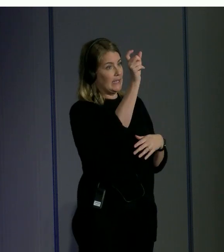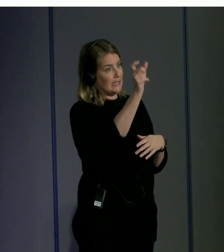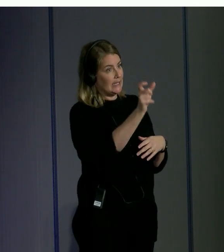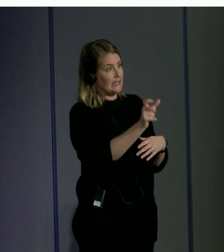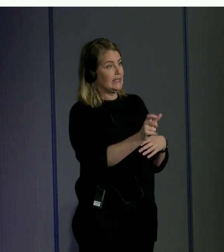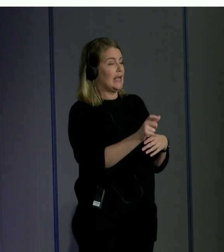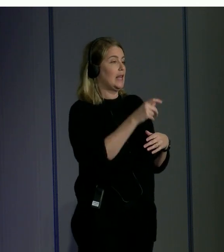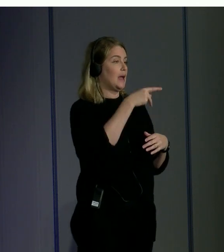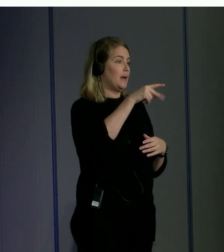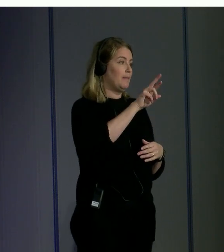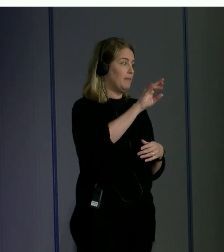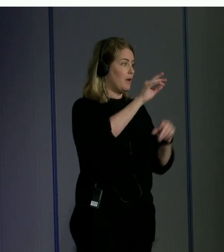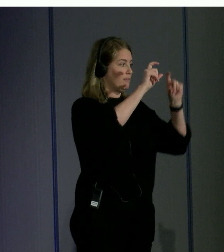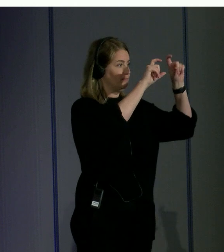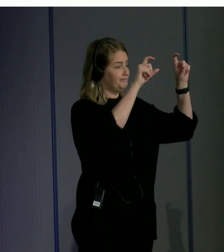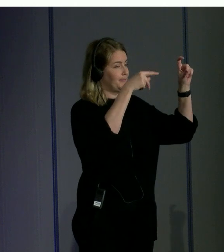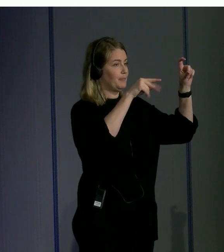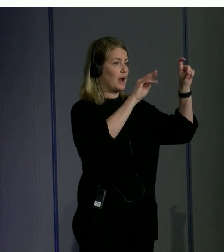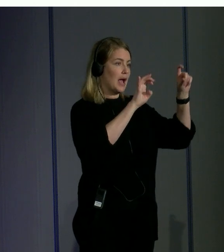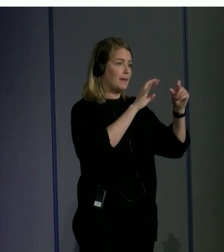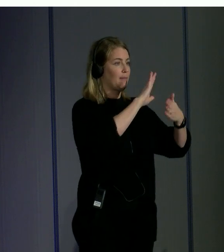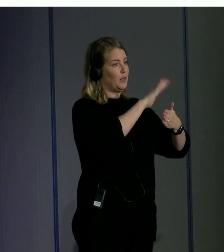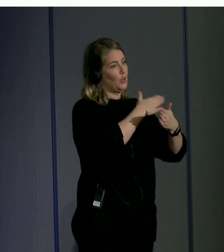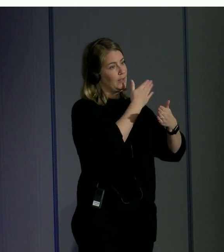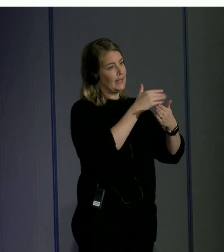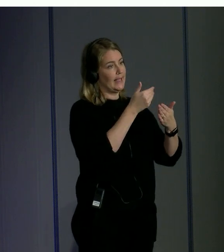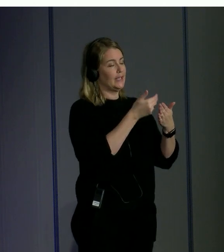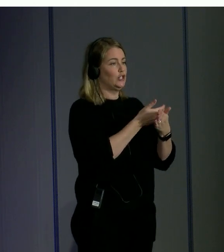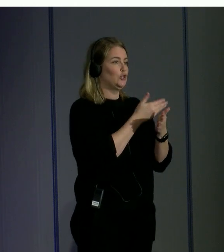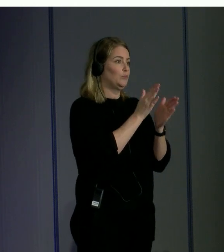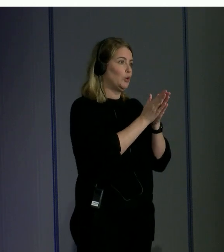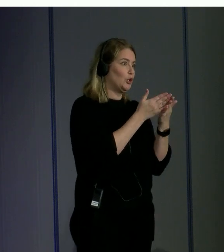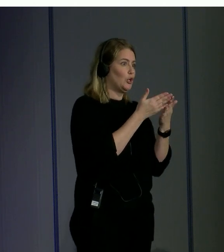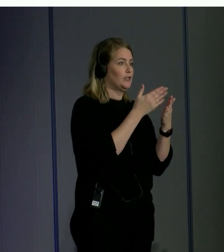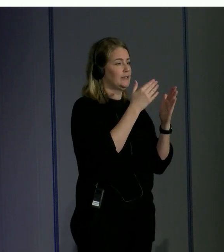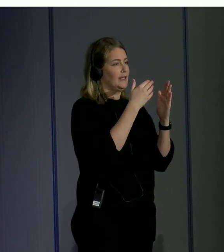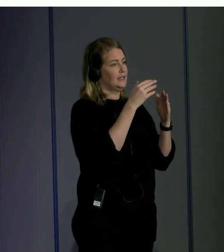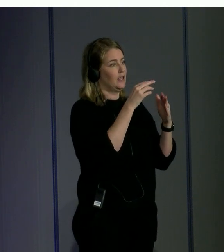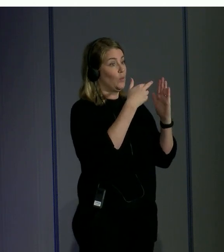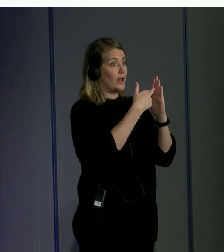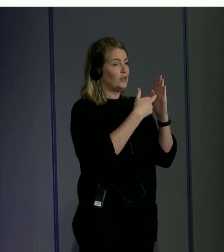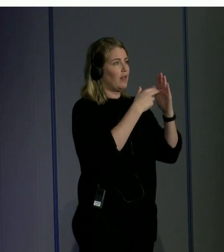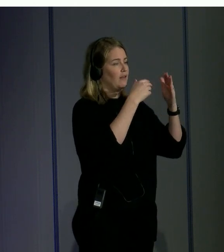prime and new releases, and books, and registry, and each of those things can exist within